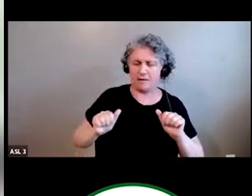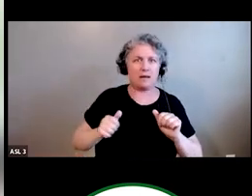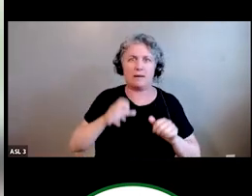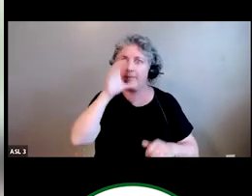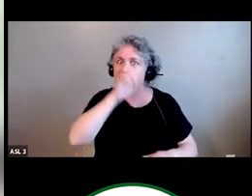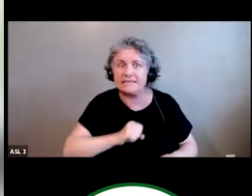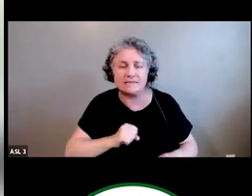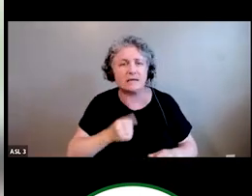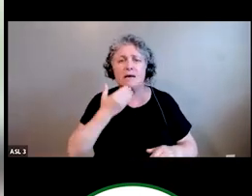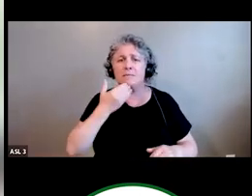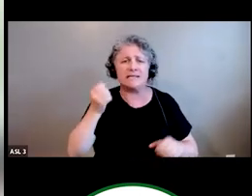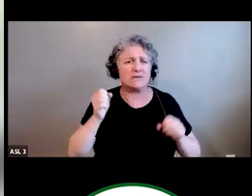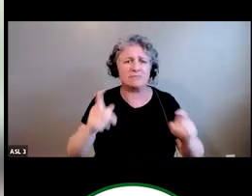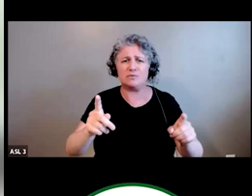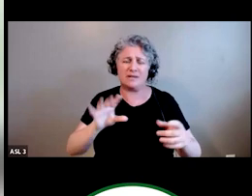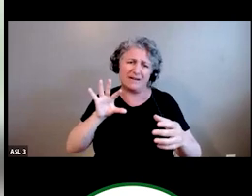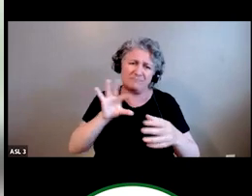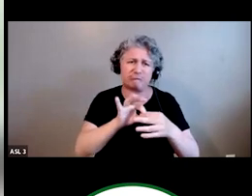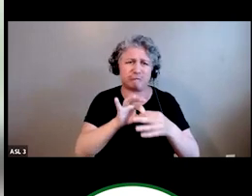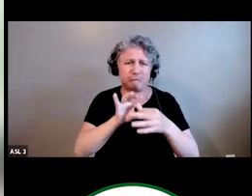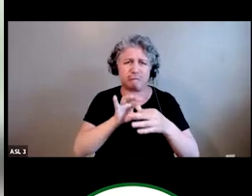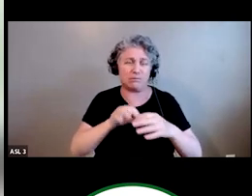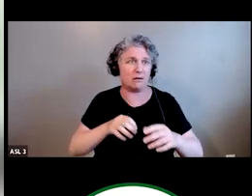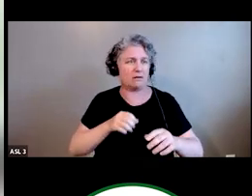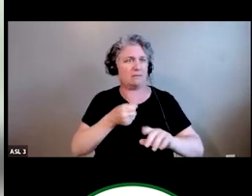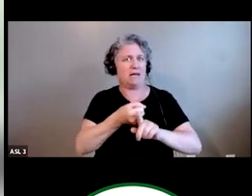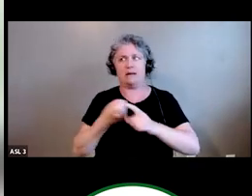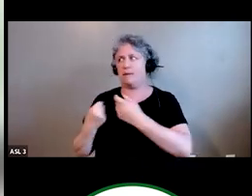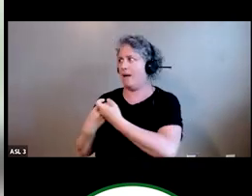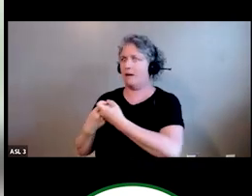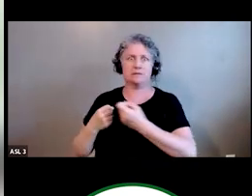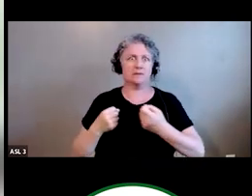And once we understand what our friend or our colleague who may use a wheel mobility